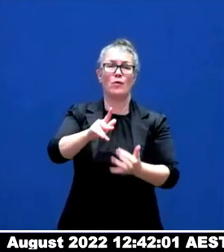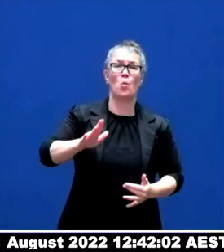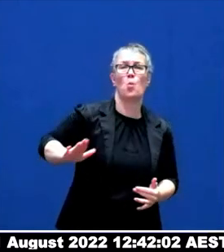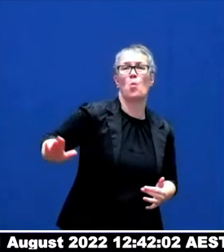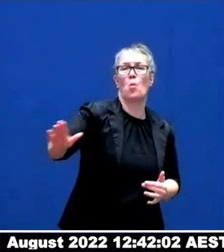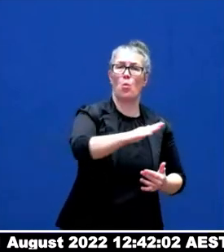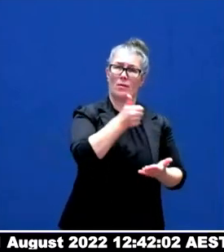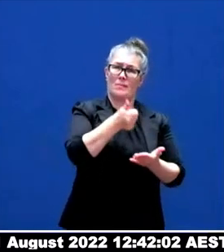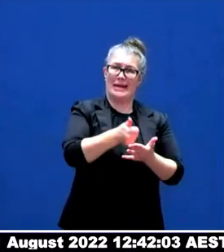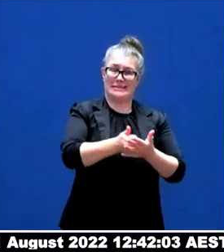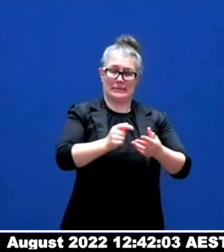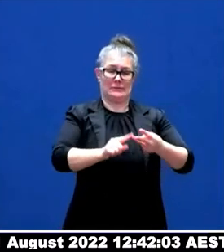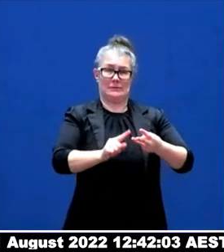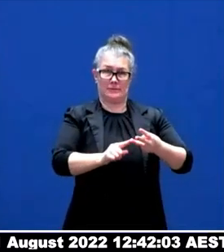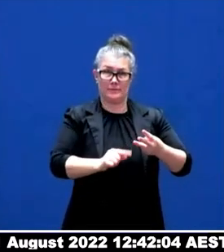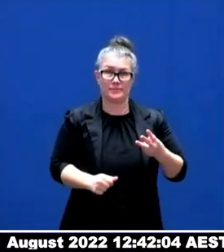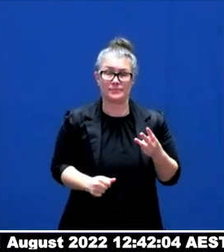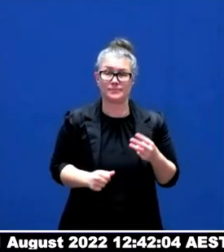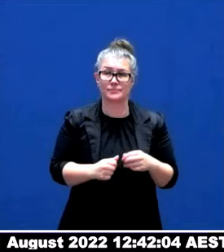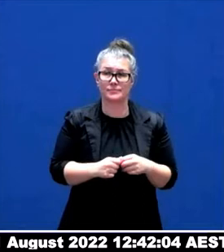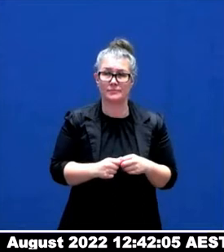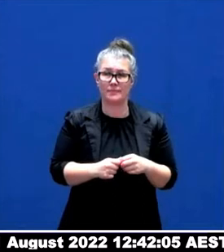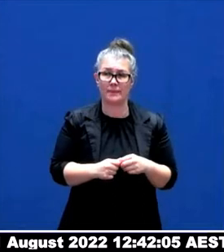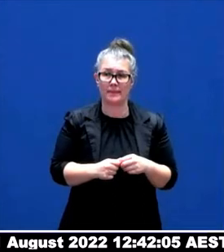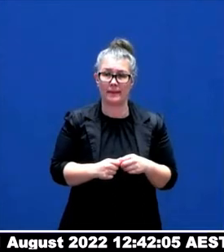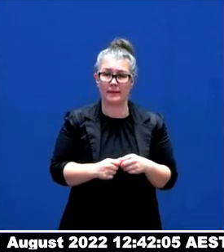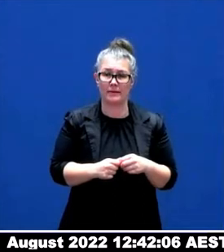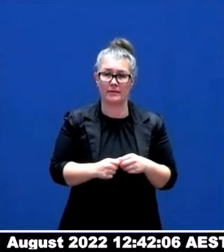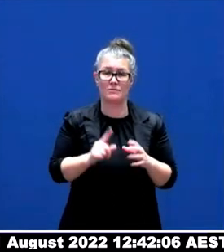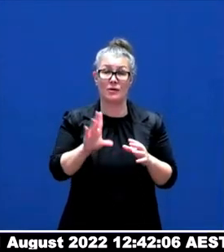So, Land and Housing Corporation, as I understand it, there's a regulation